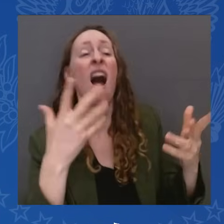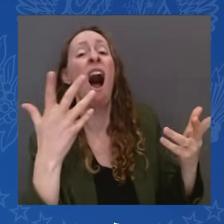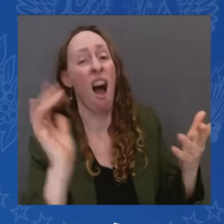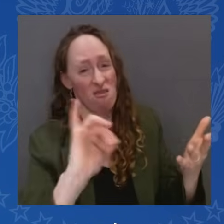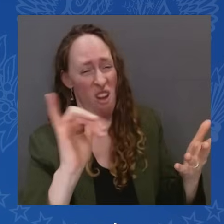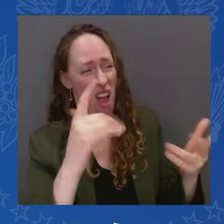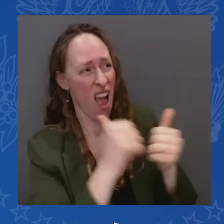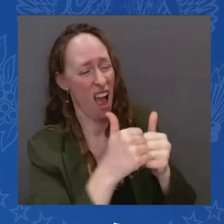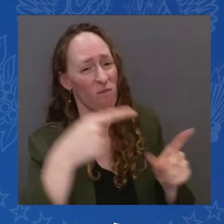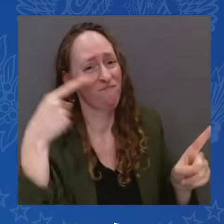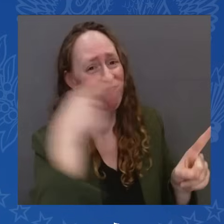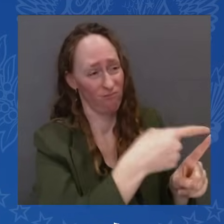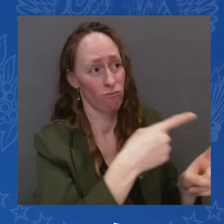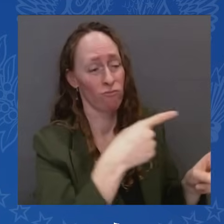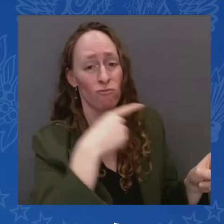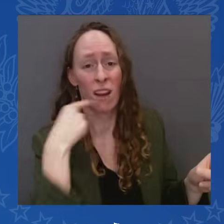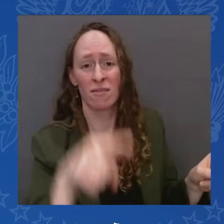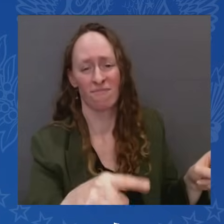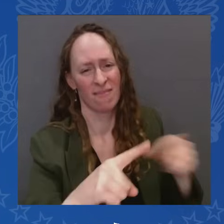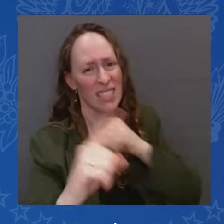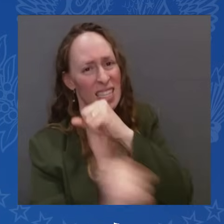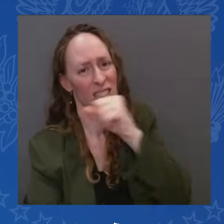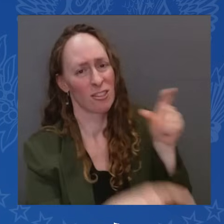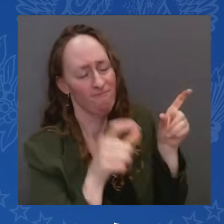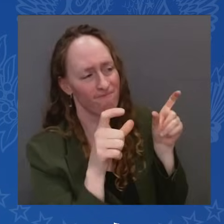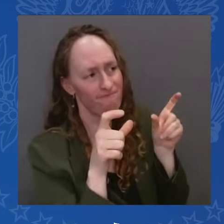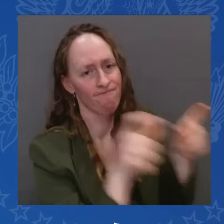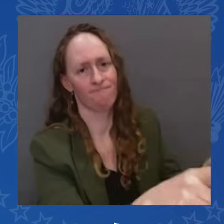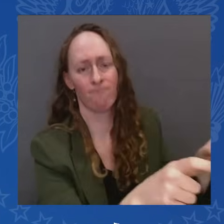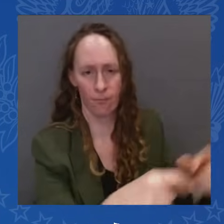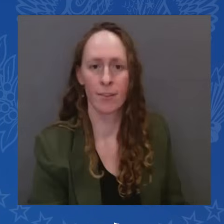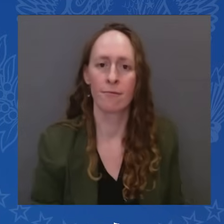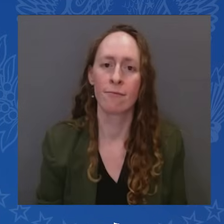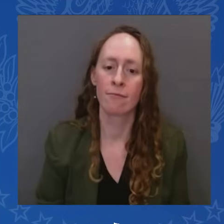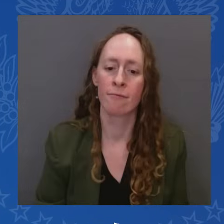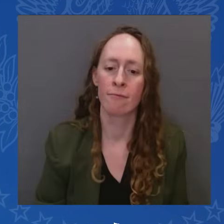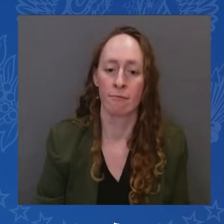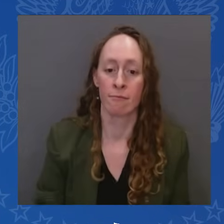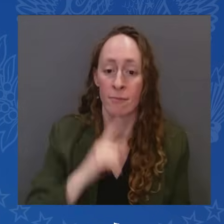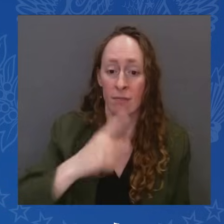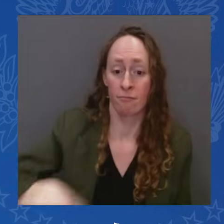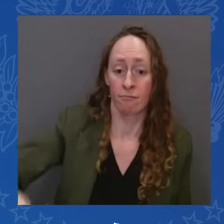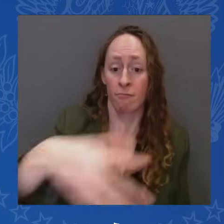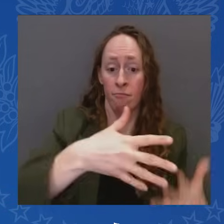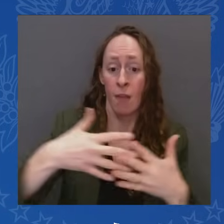a unity that serves the entire free world. And I thank America for new sanctions.